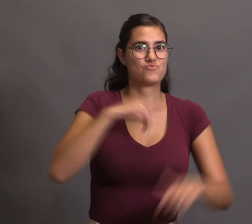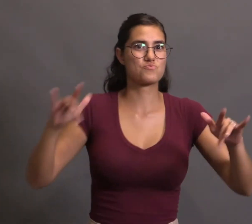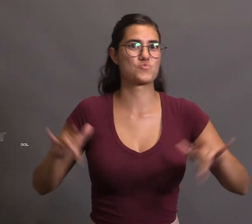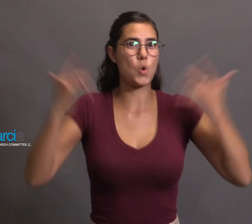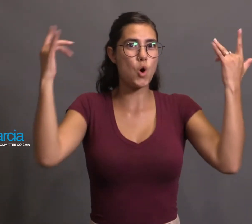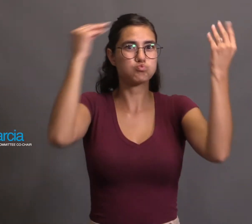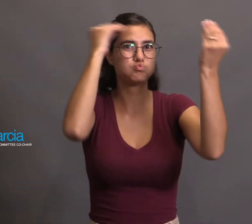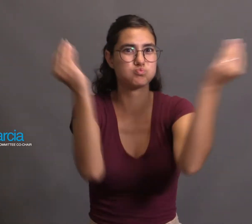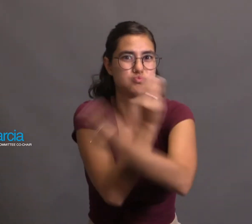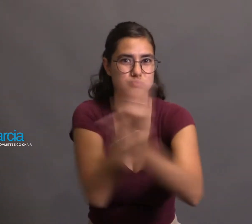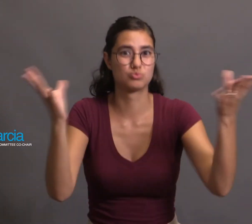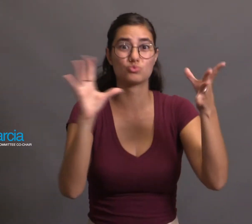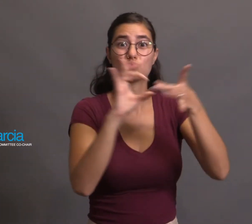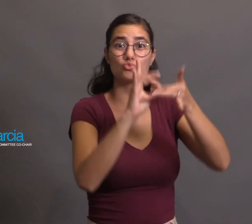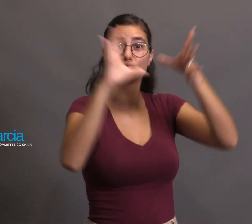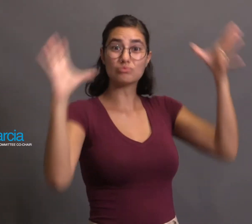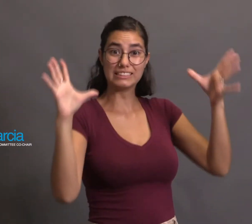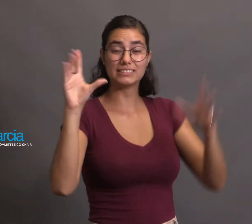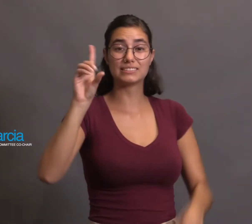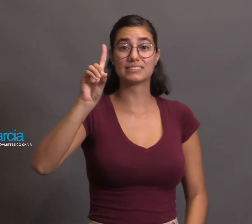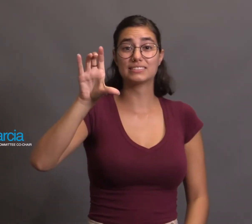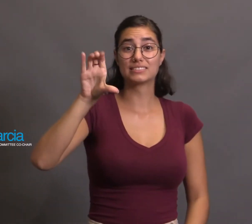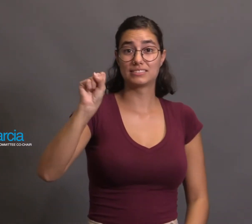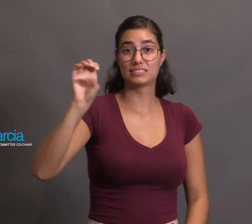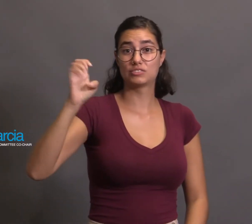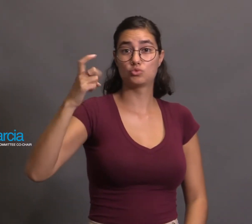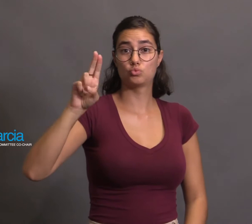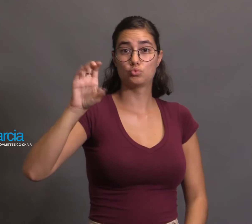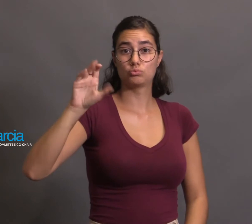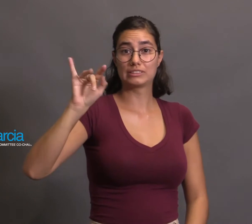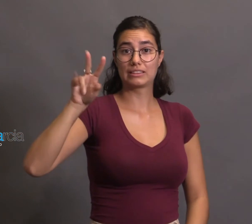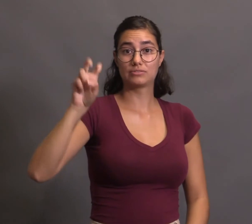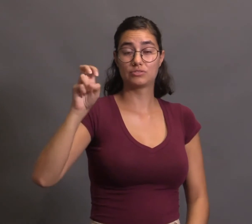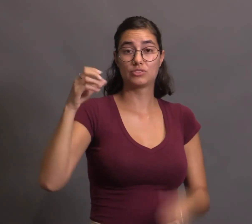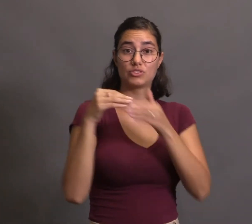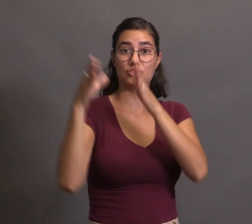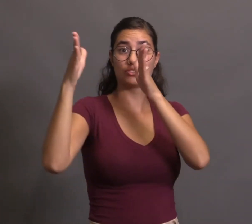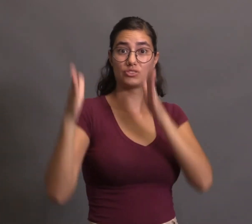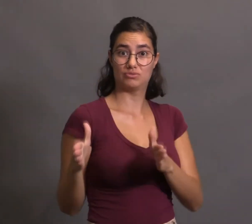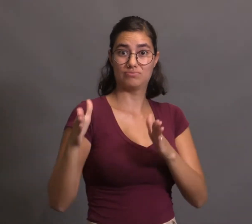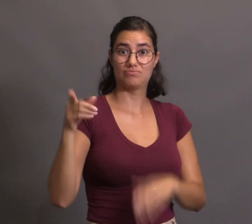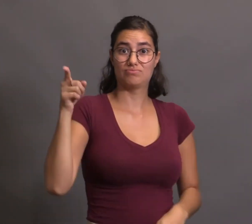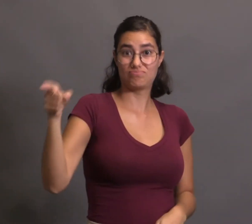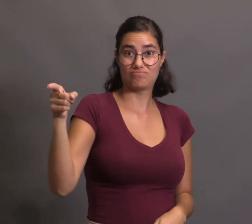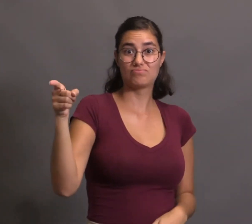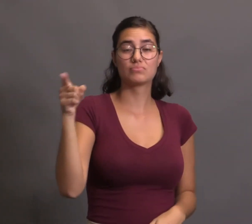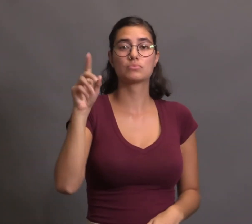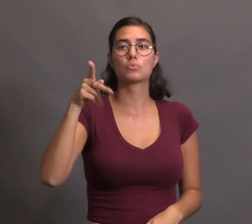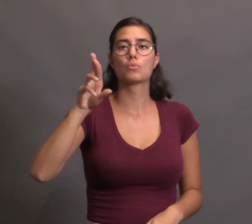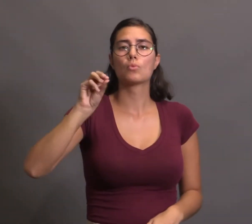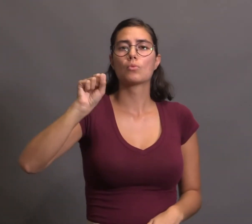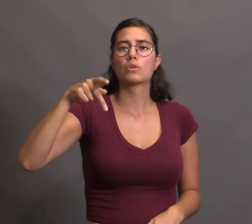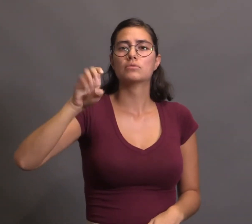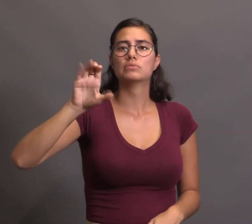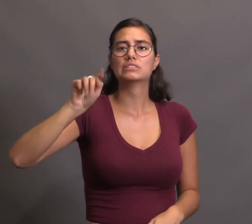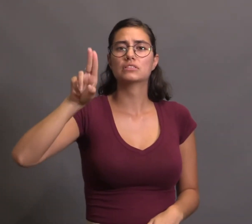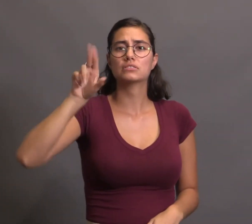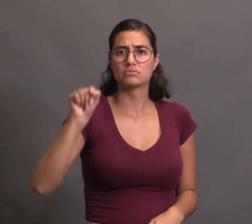We are thrilled to announce the release of the DCS Executive Director prospectus.